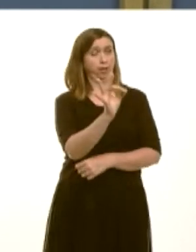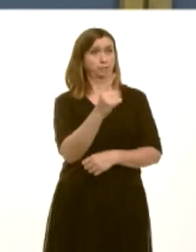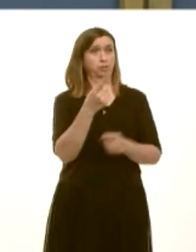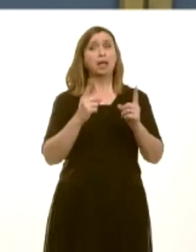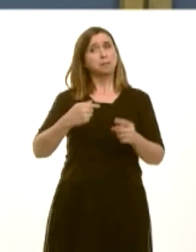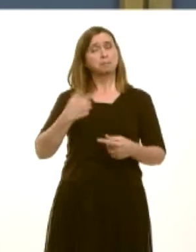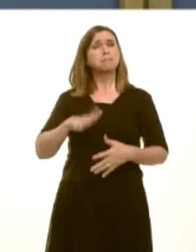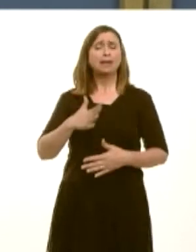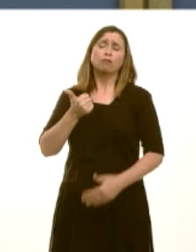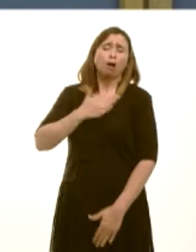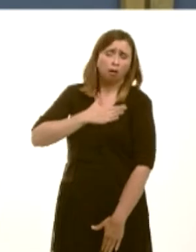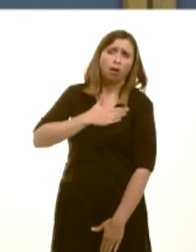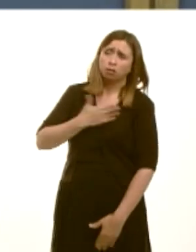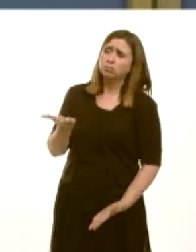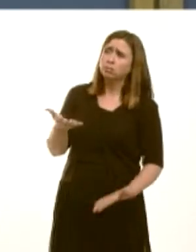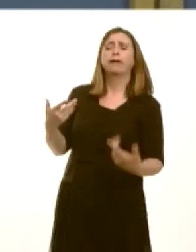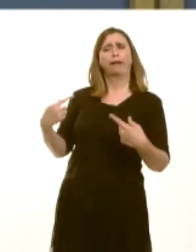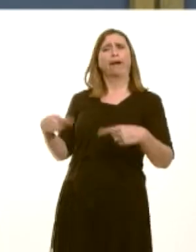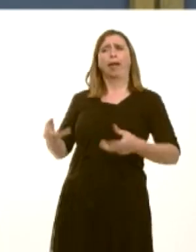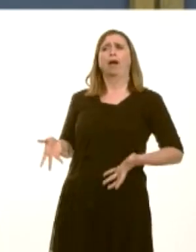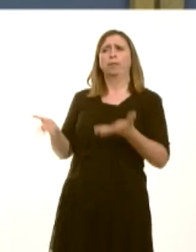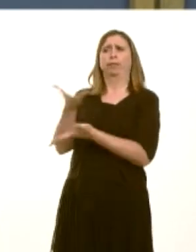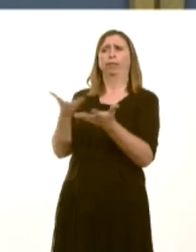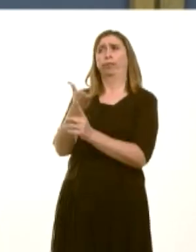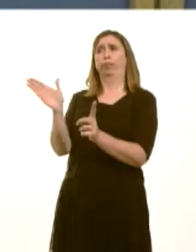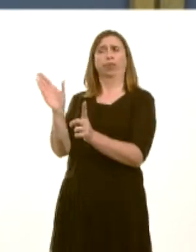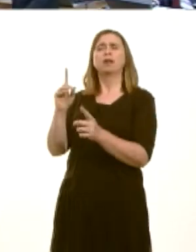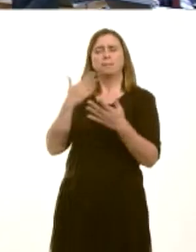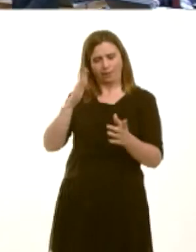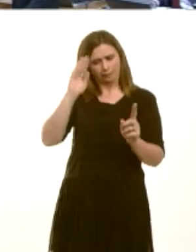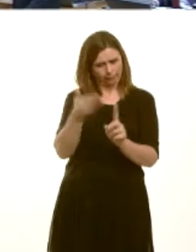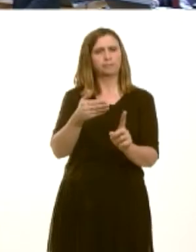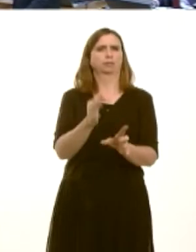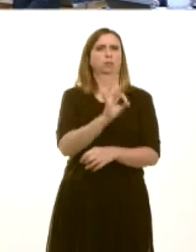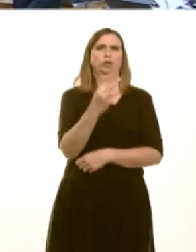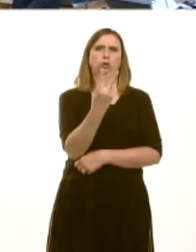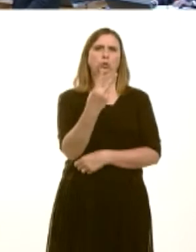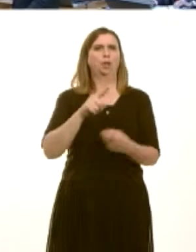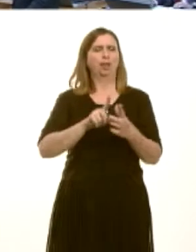the first question; I donít intend to be generous on the rest. Question 2 is Elin Jones.